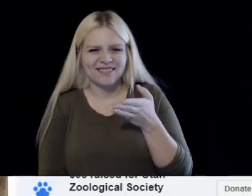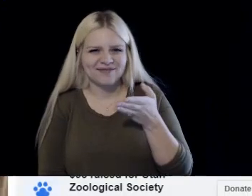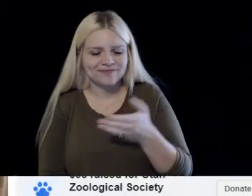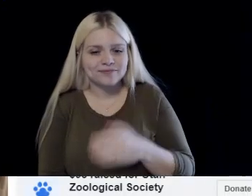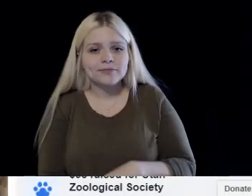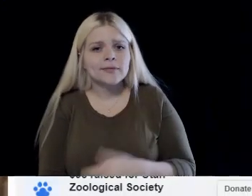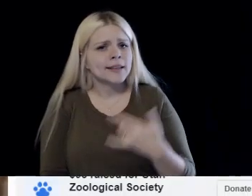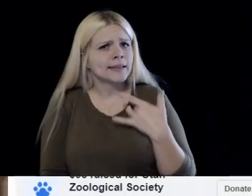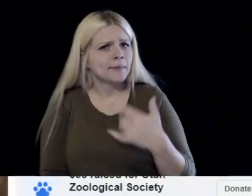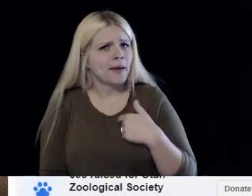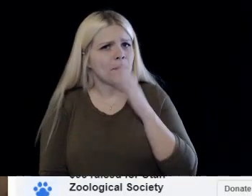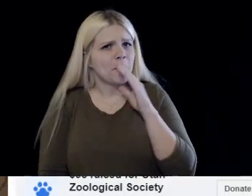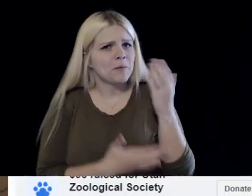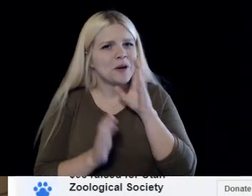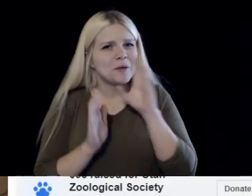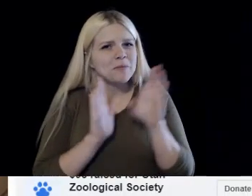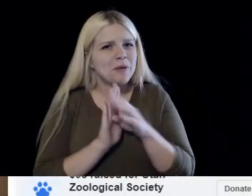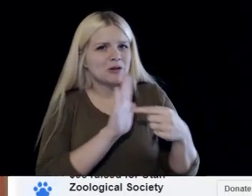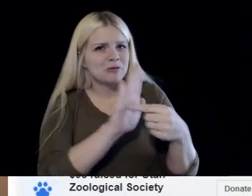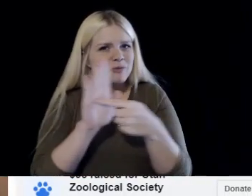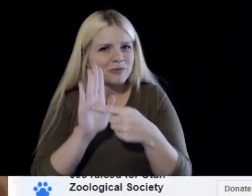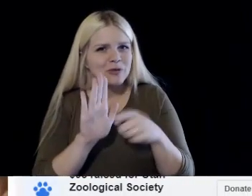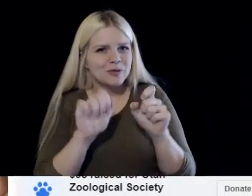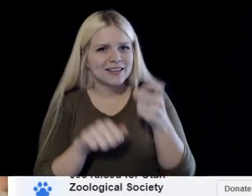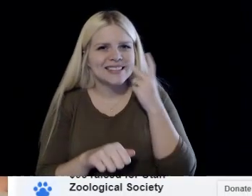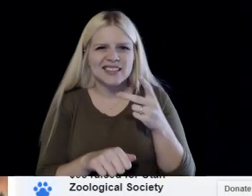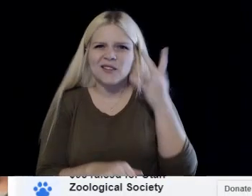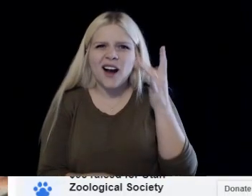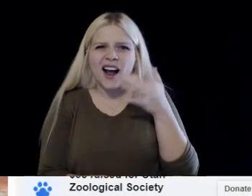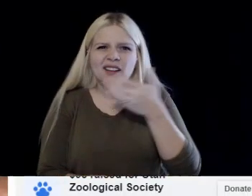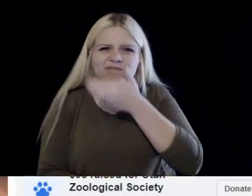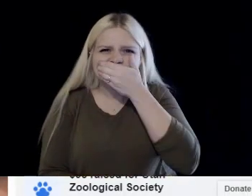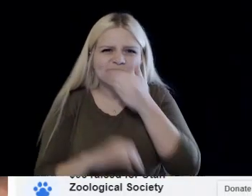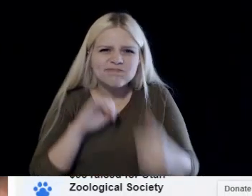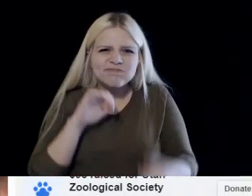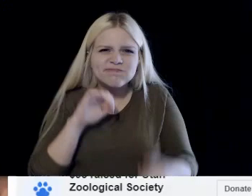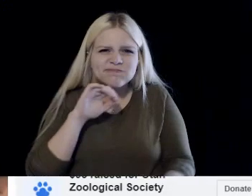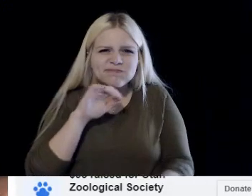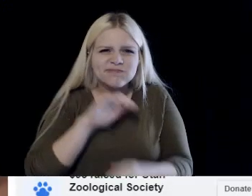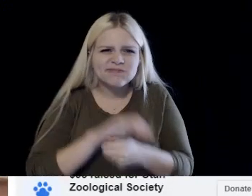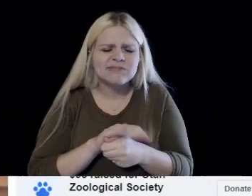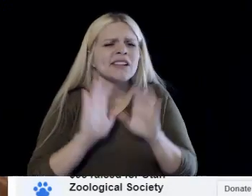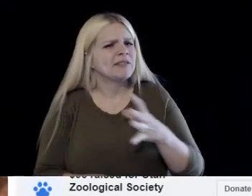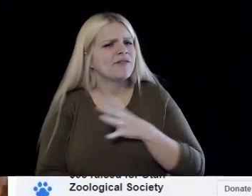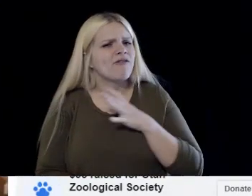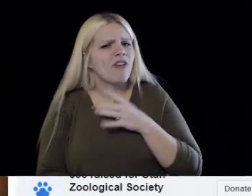can see what you guys look like behind your masks, but I think you guys have been on Facebook enough. I forgot the photo and you guys, these are two